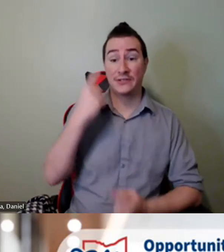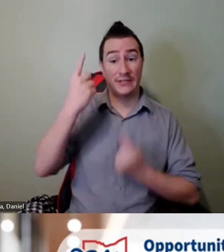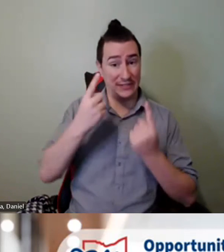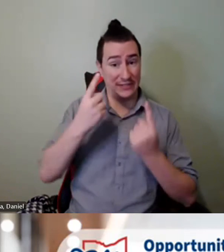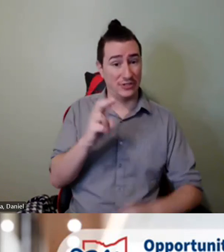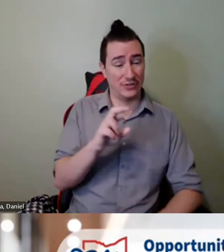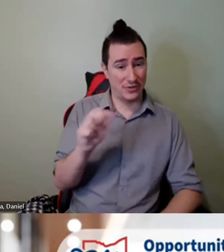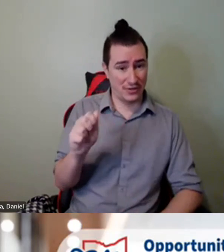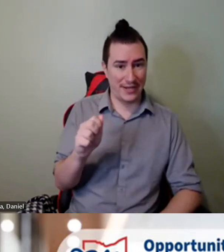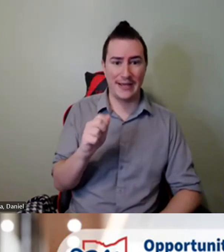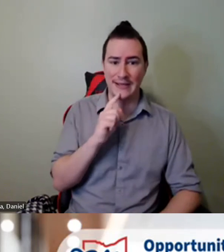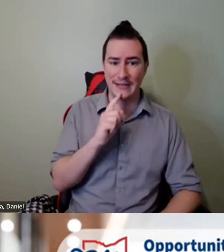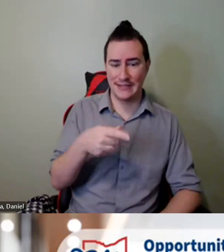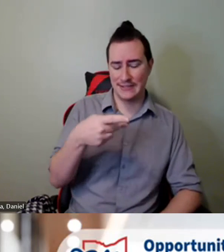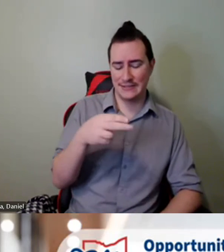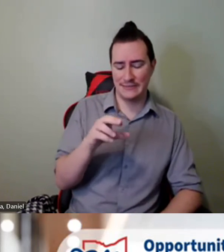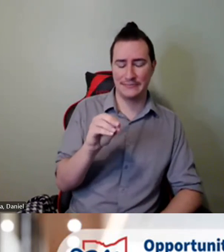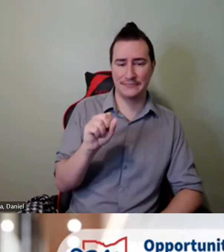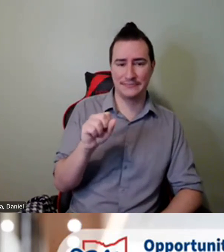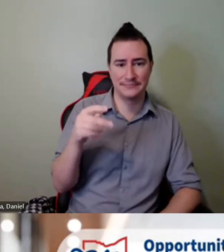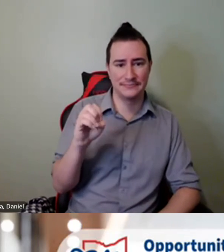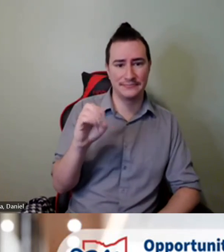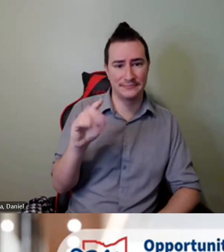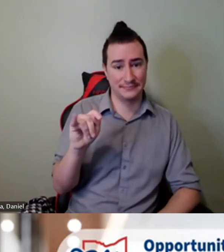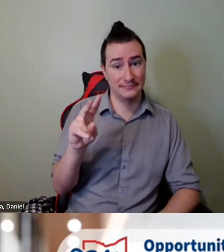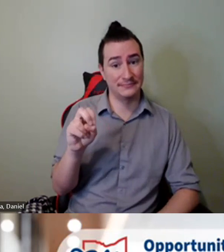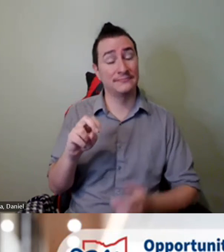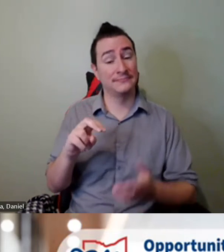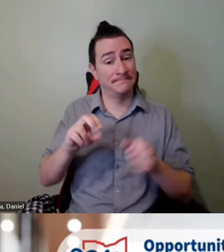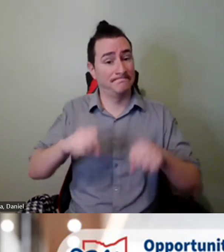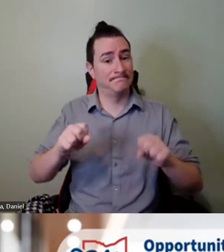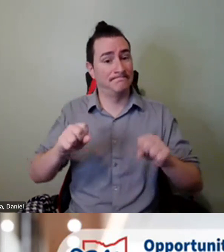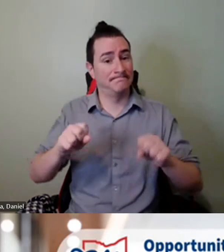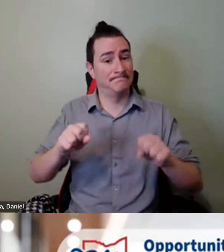So, when we talk about performance, the guidance suggests that